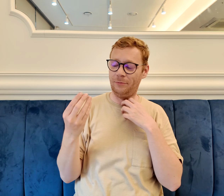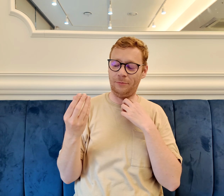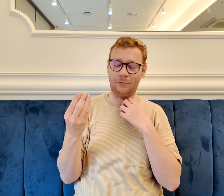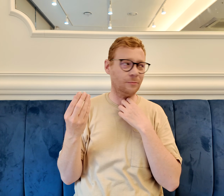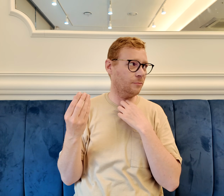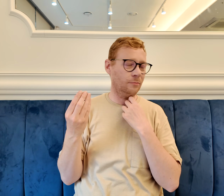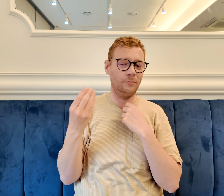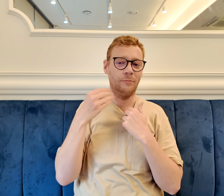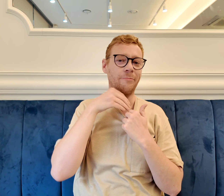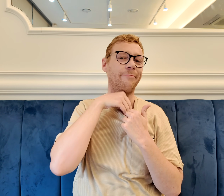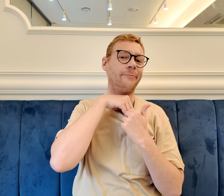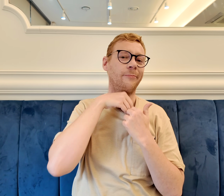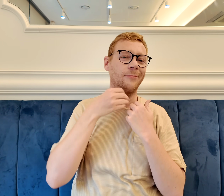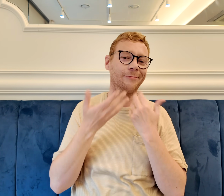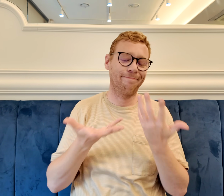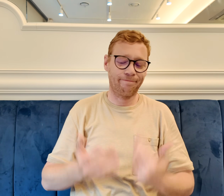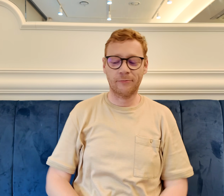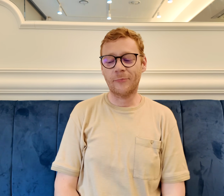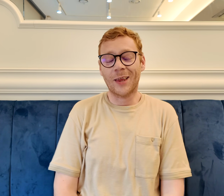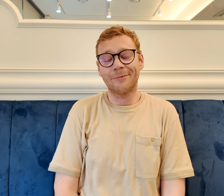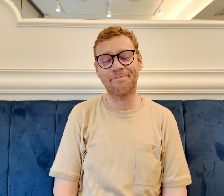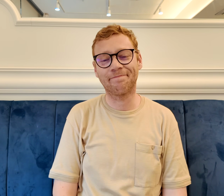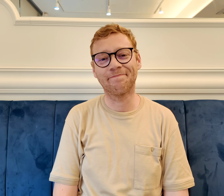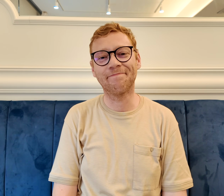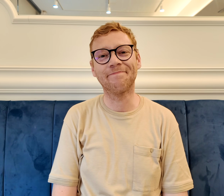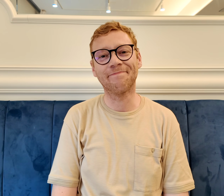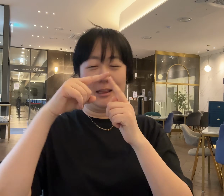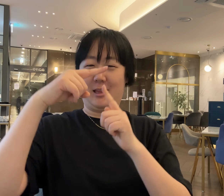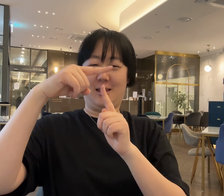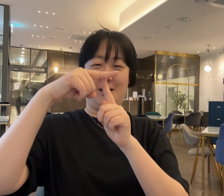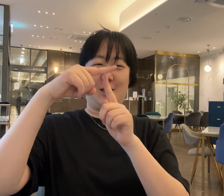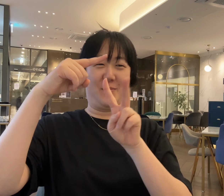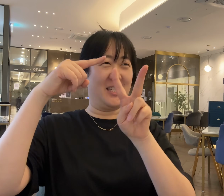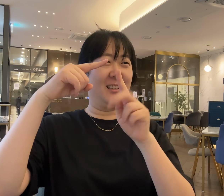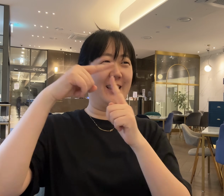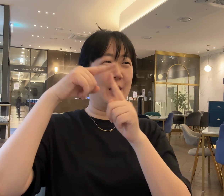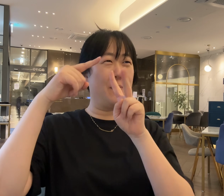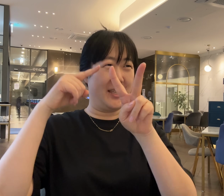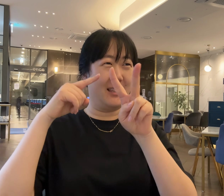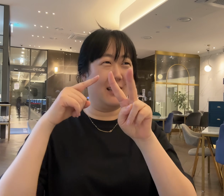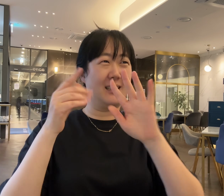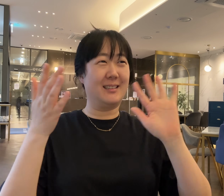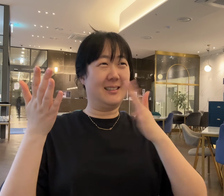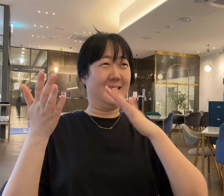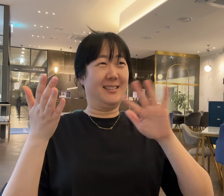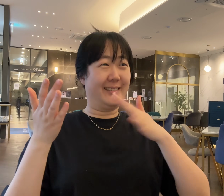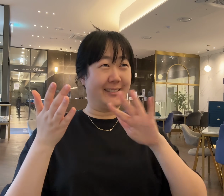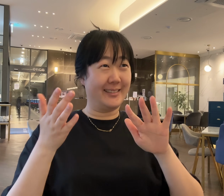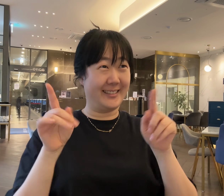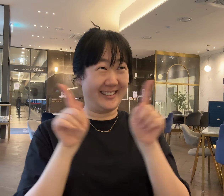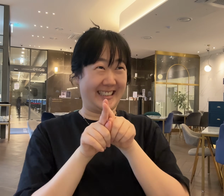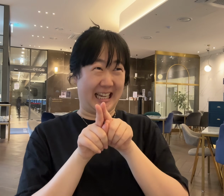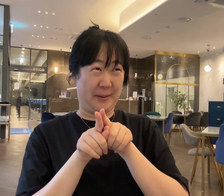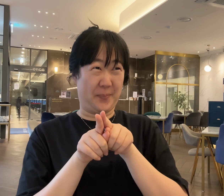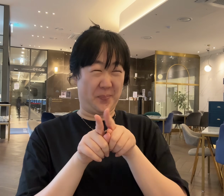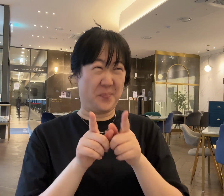pockets the profits. Is this the same situation as the artists you see on TV?